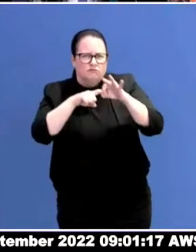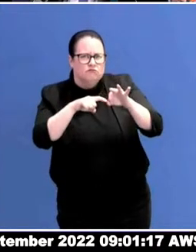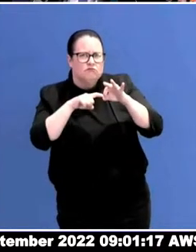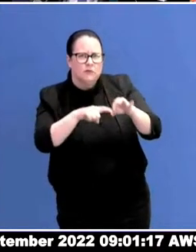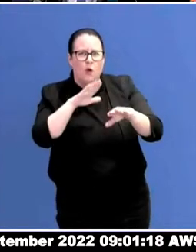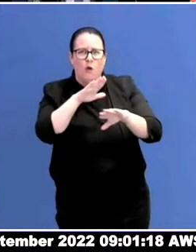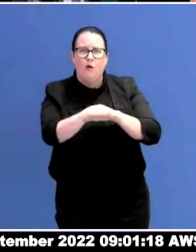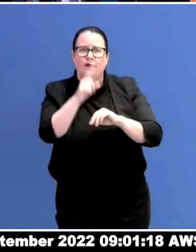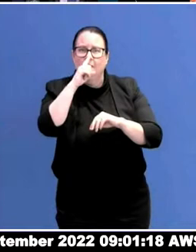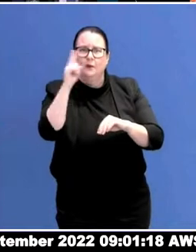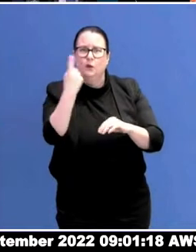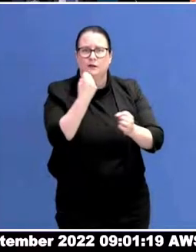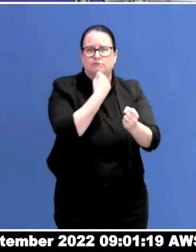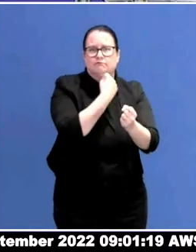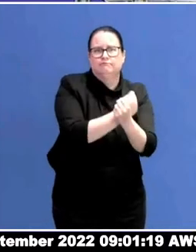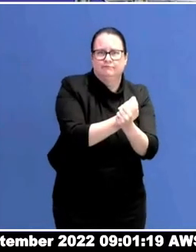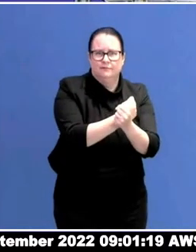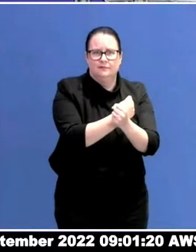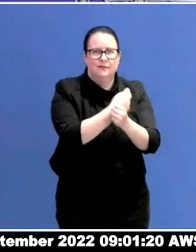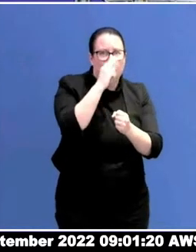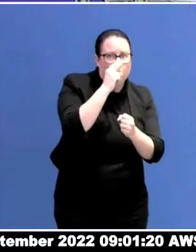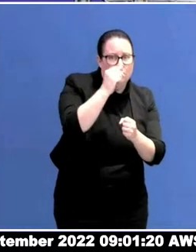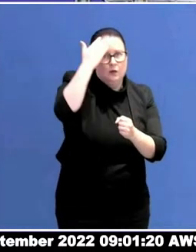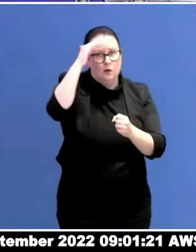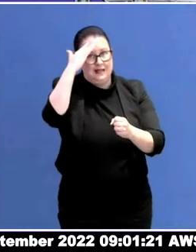the criminal justice system for people with disability.